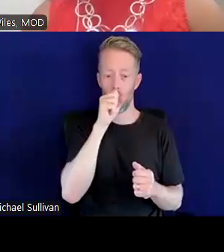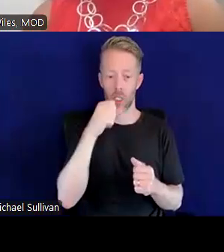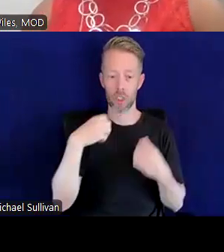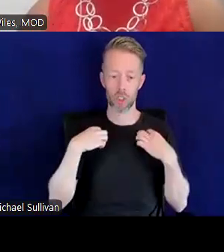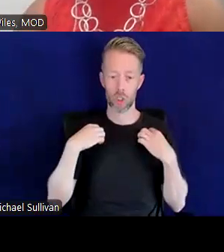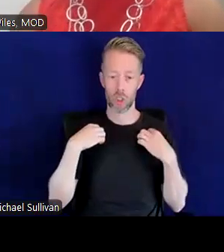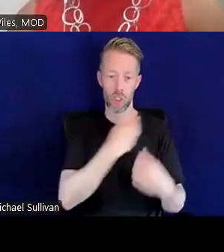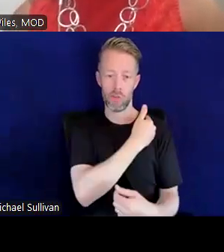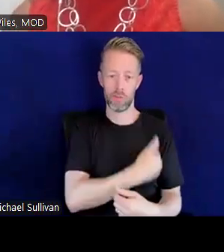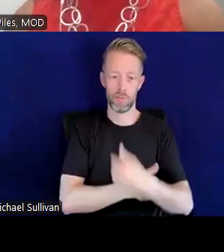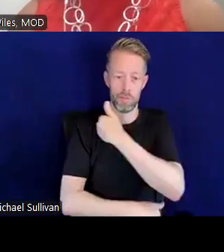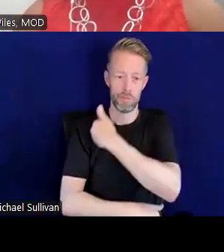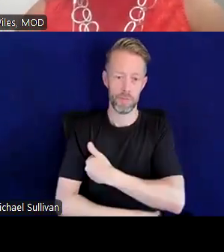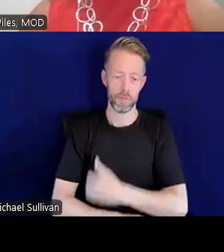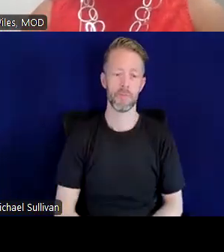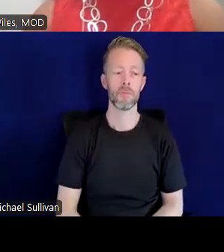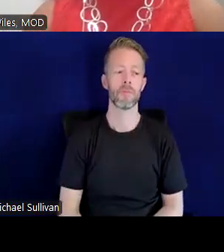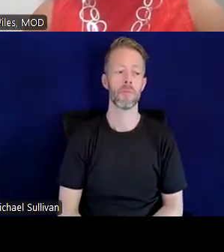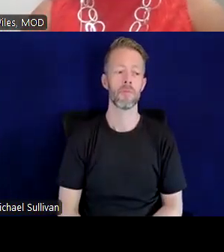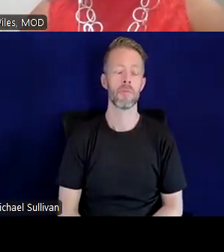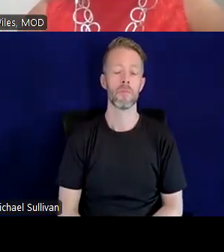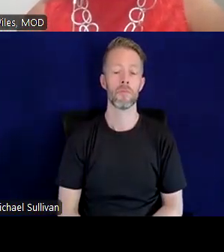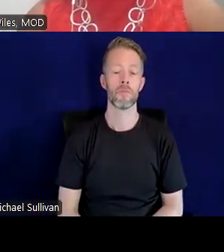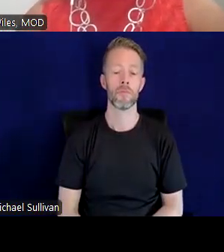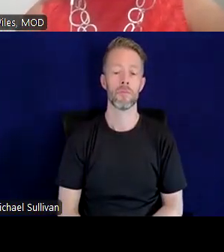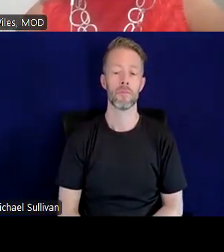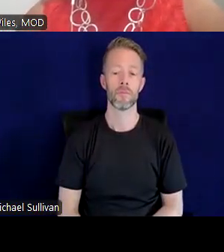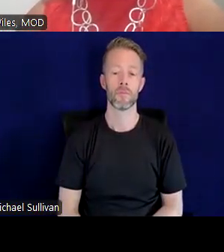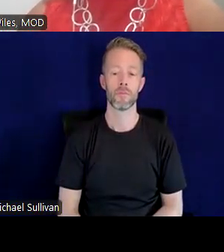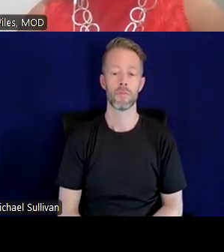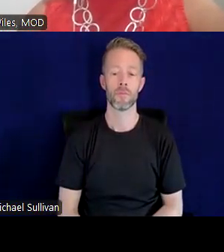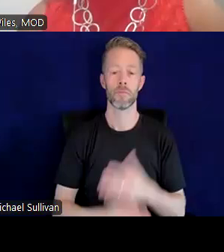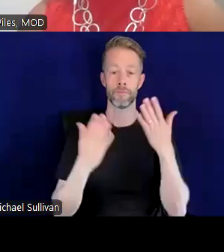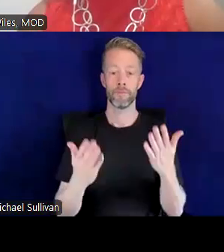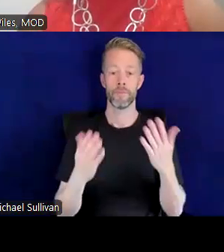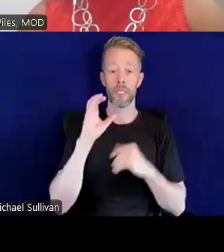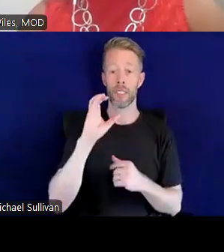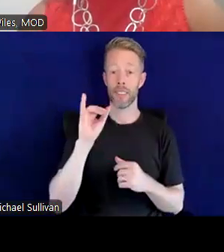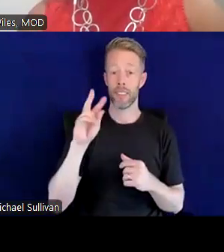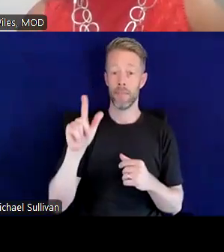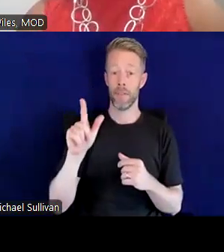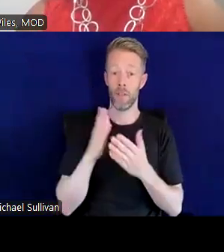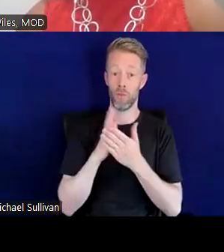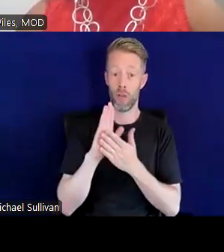orange shirt sleeveless. So how is the civil rights law affected